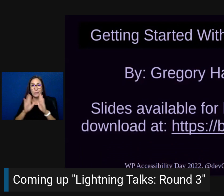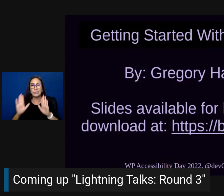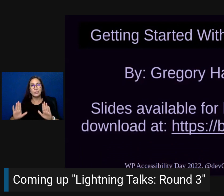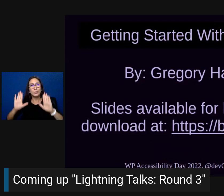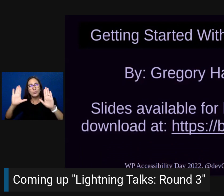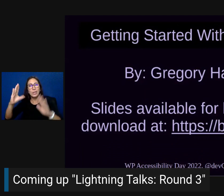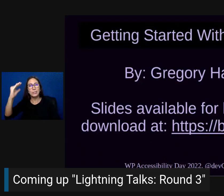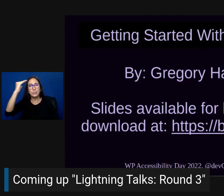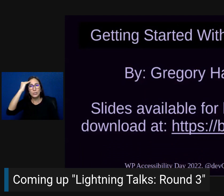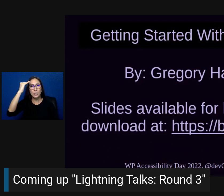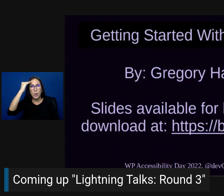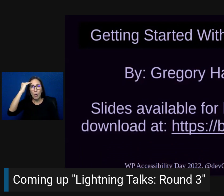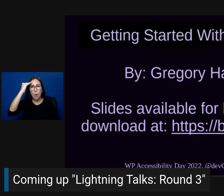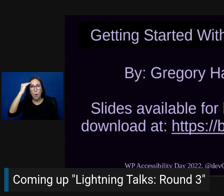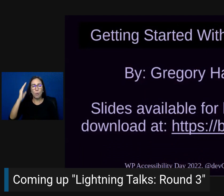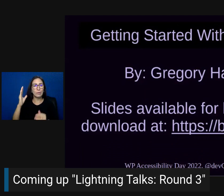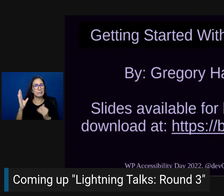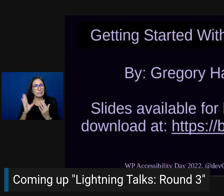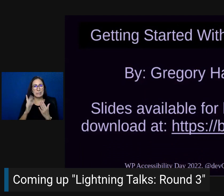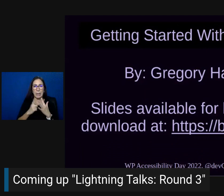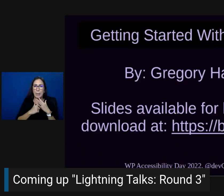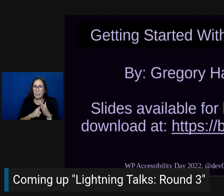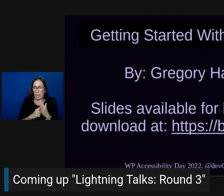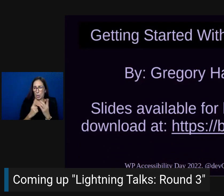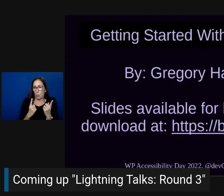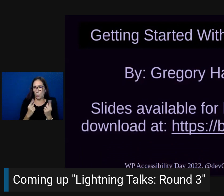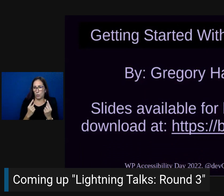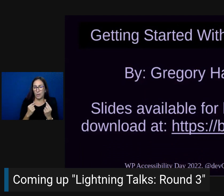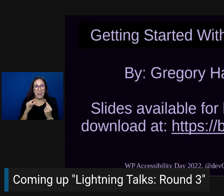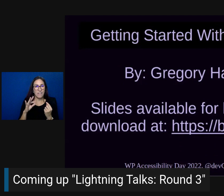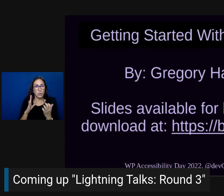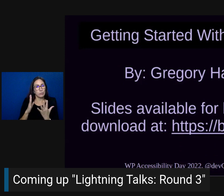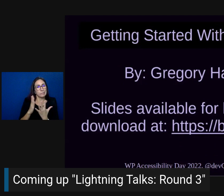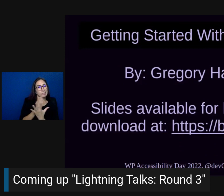and if you're somewhere in between, don't worry, you will learn something from this talk.